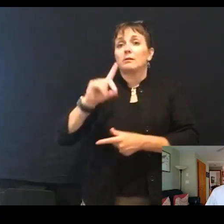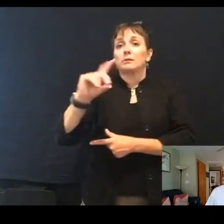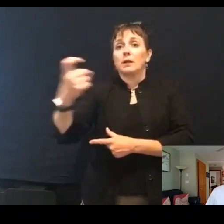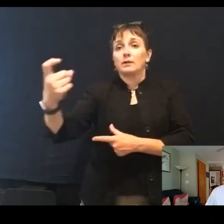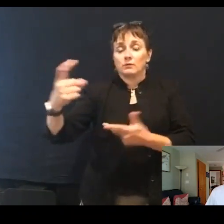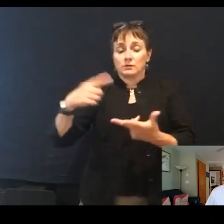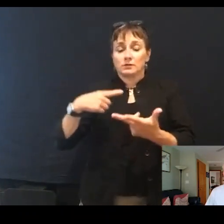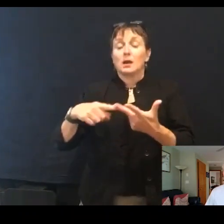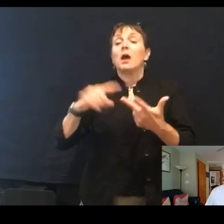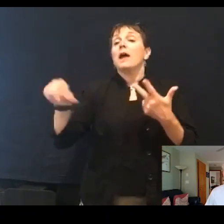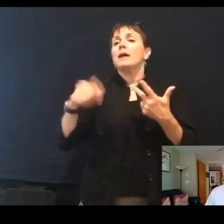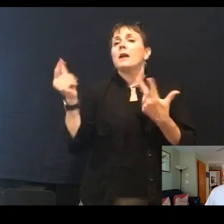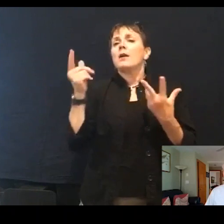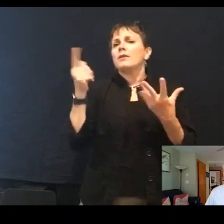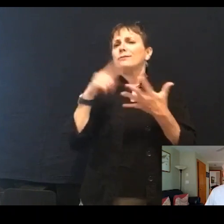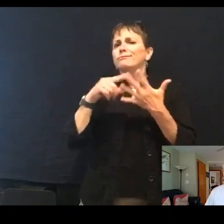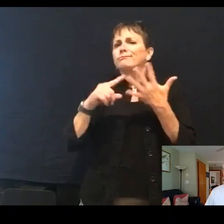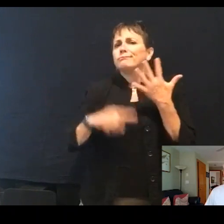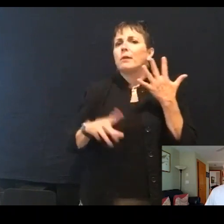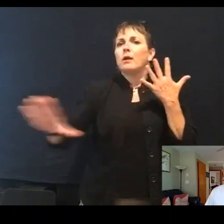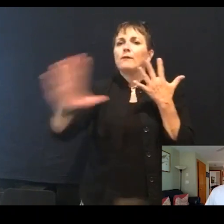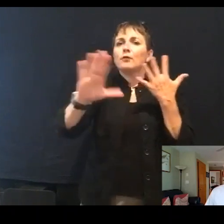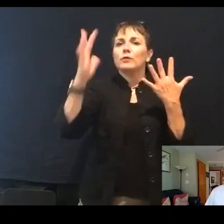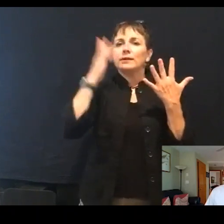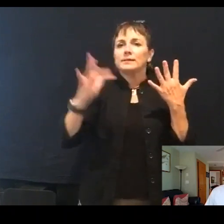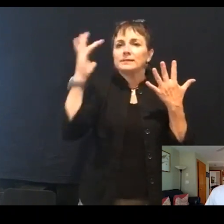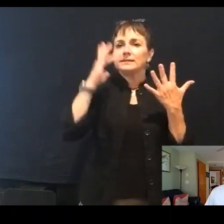about your disease. And they provide a way of connecting